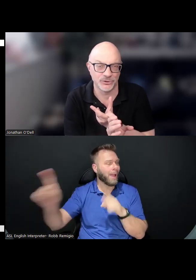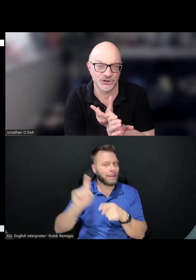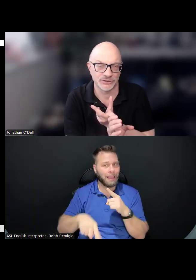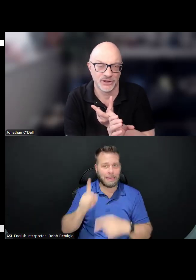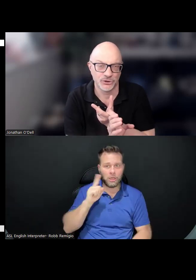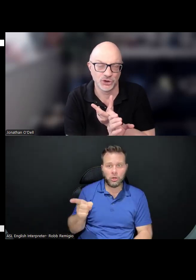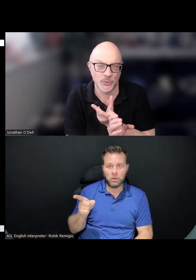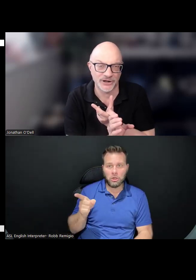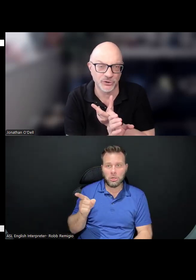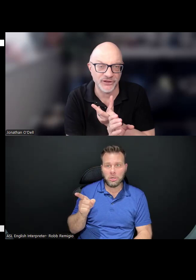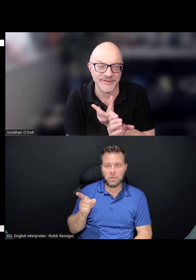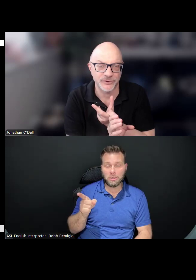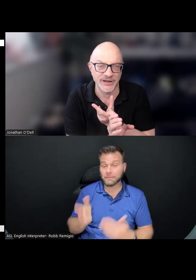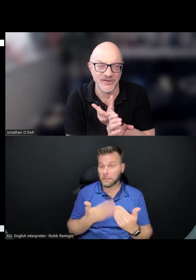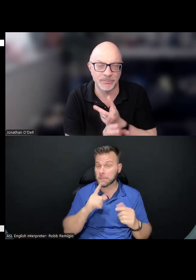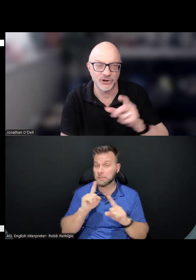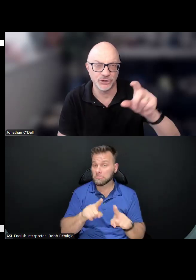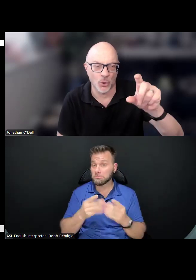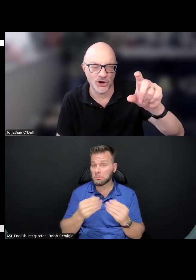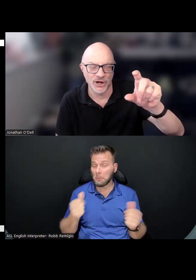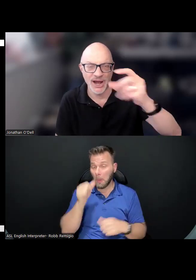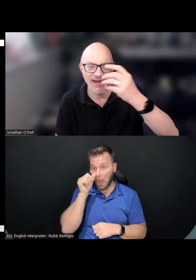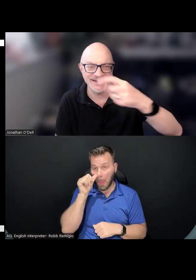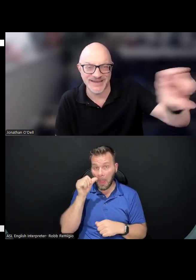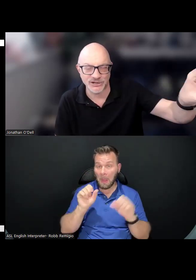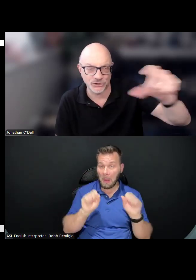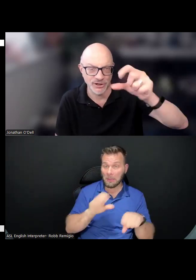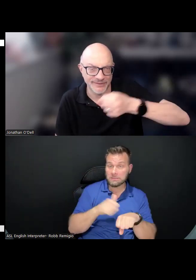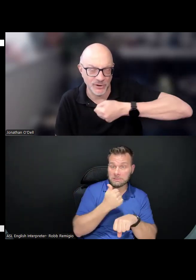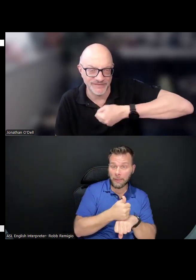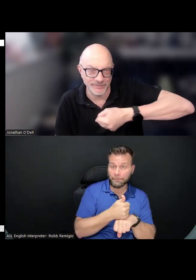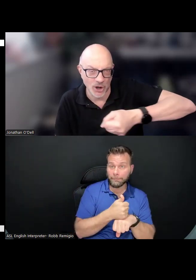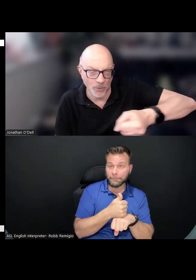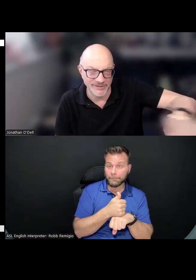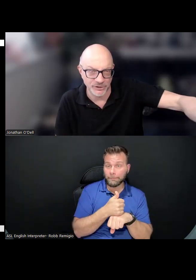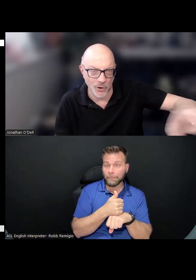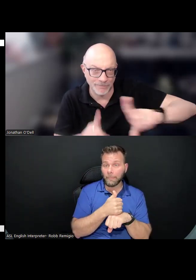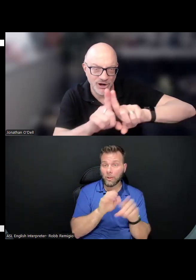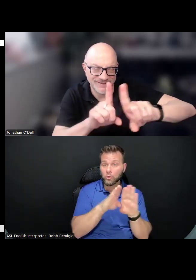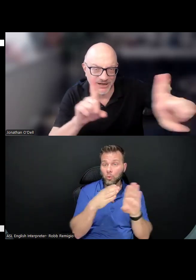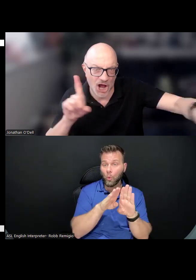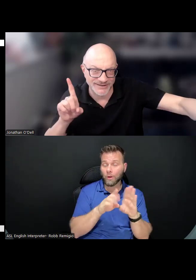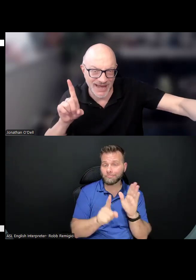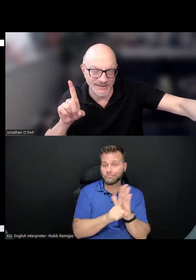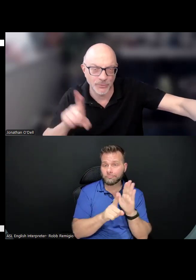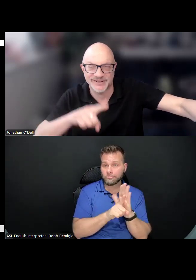walking out the door without my being able to hear them? You can do two things. You can put a door detector,